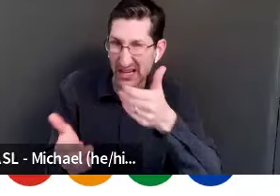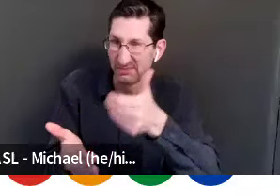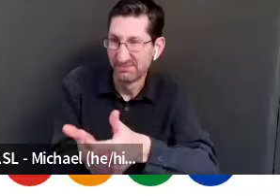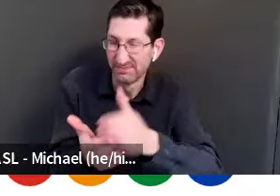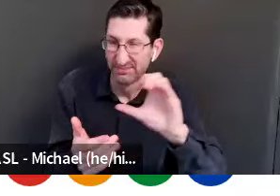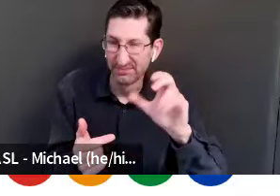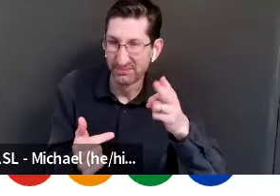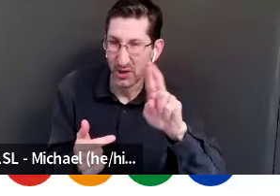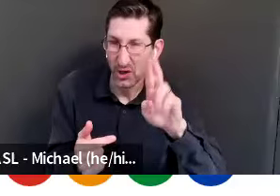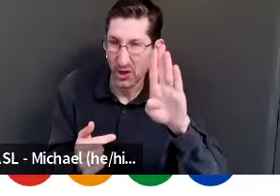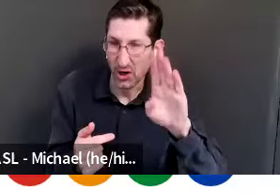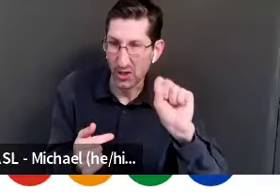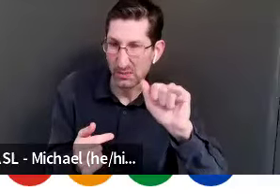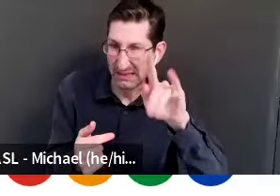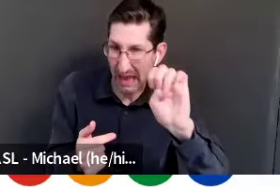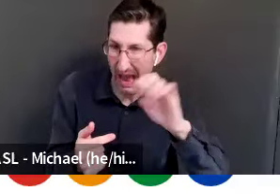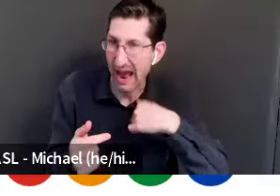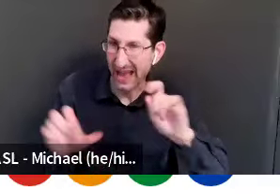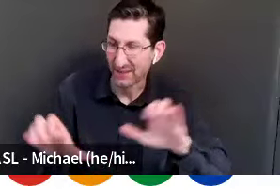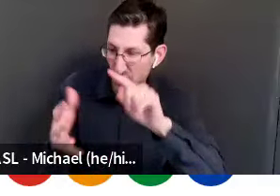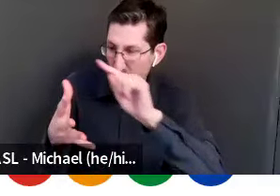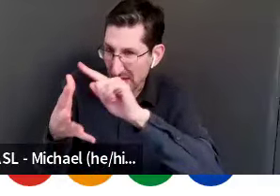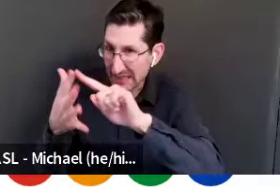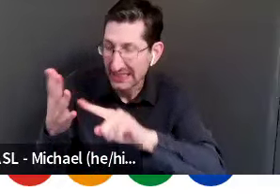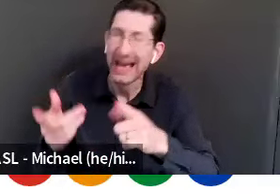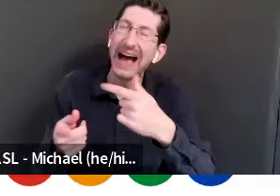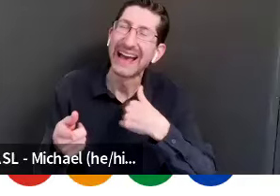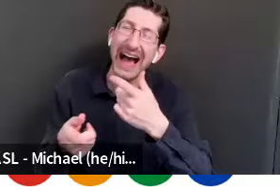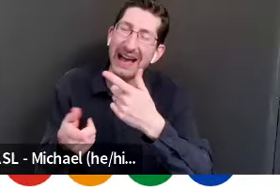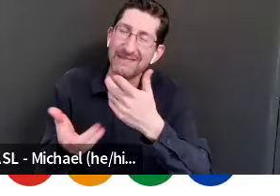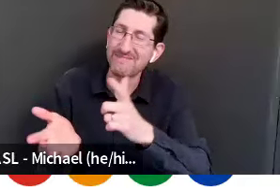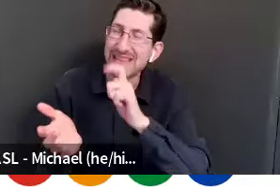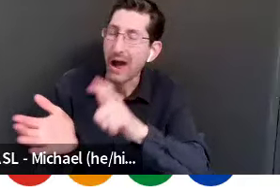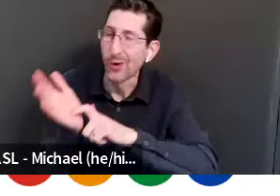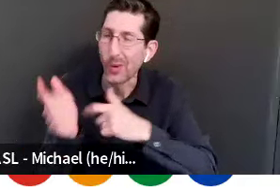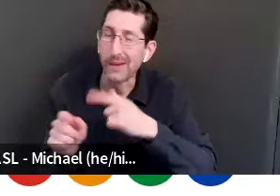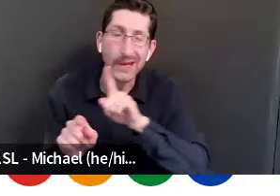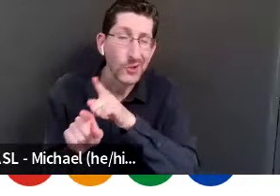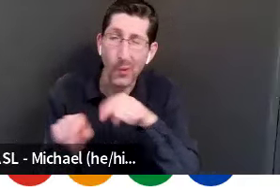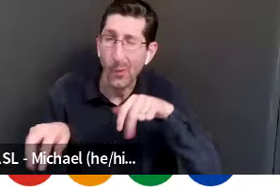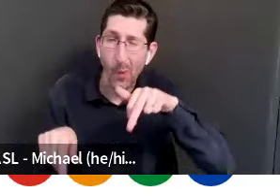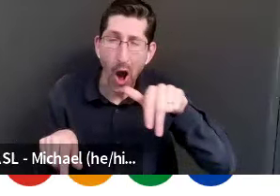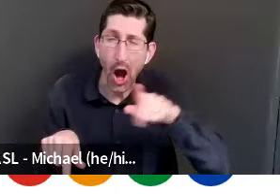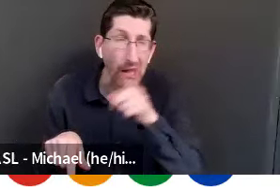IF YOU WANT AN ACCESSIBLE CURB-SIDE PICKUP, DO THESE ACTIONS. RATHER THAN WALK TO CENTRAL